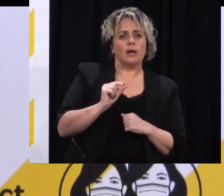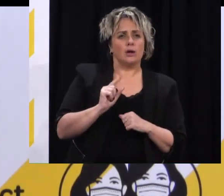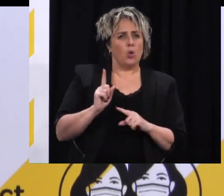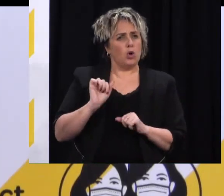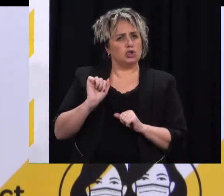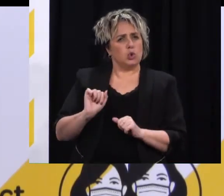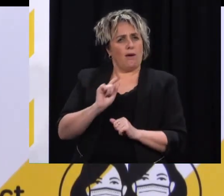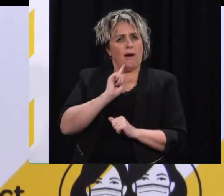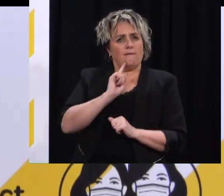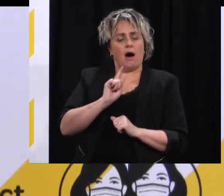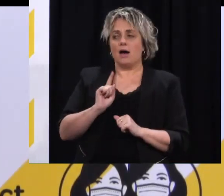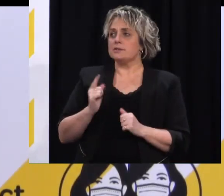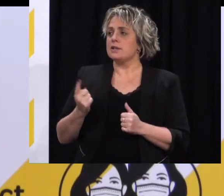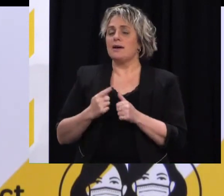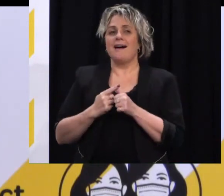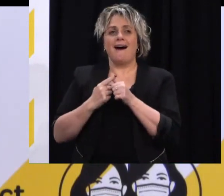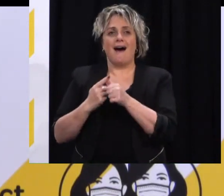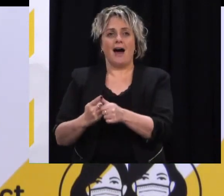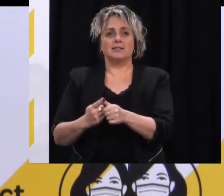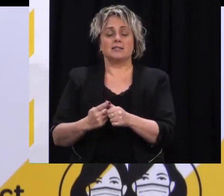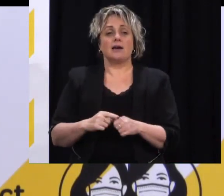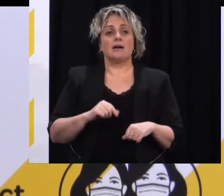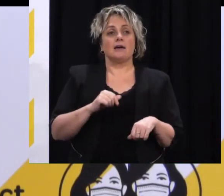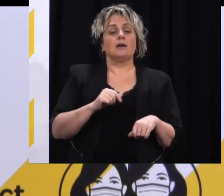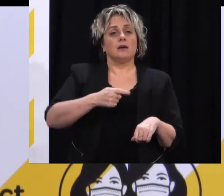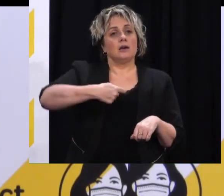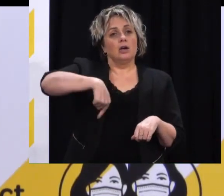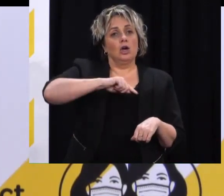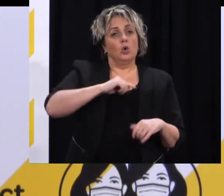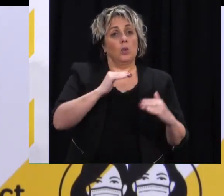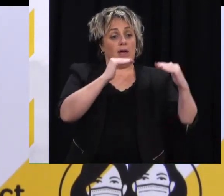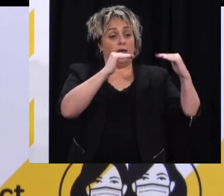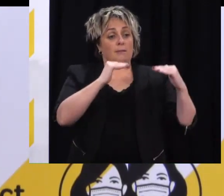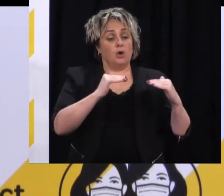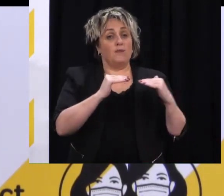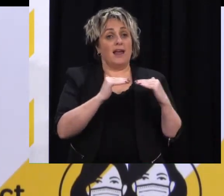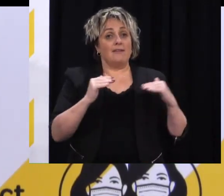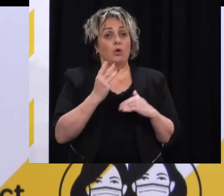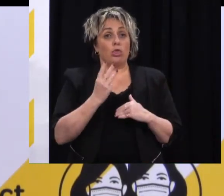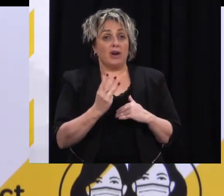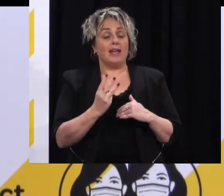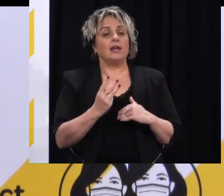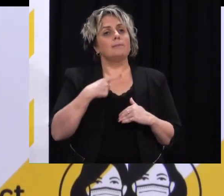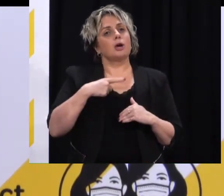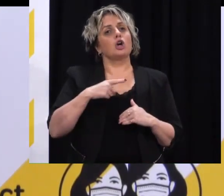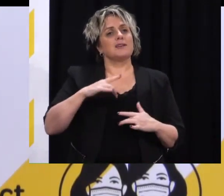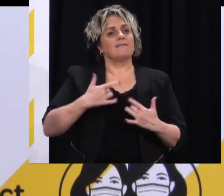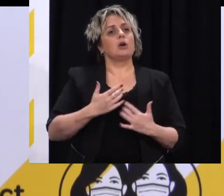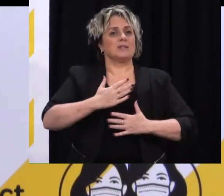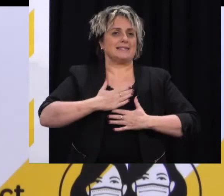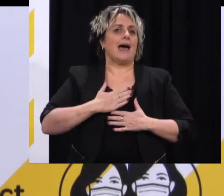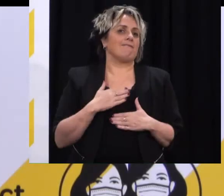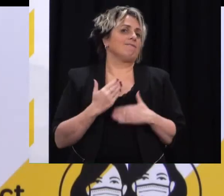more staff being called back to their workplaces. Some may be nervous about that. What's your guidance? >> We would not have